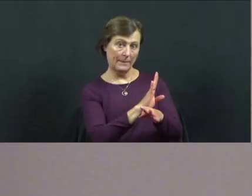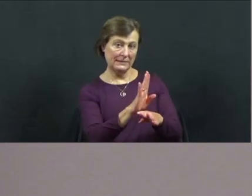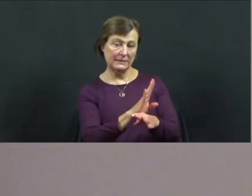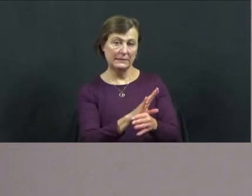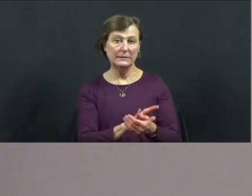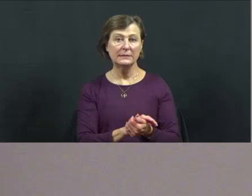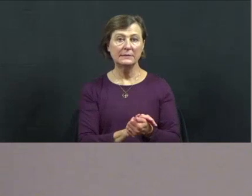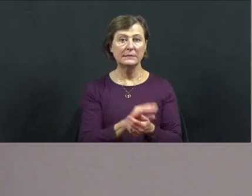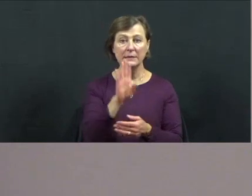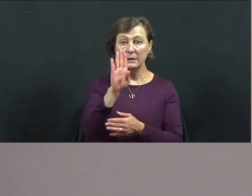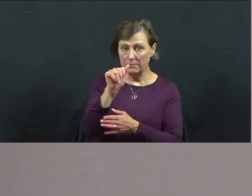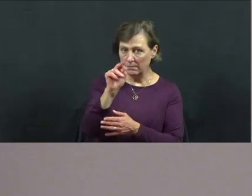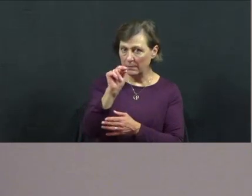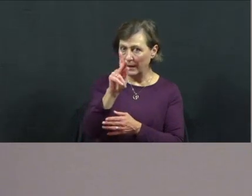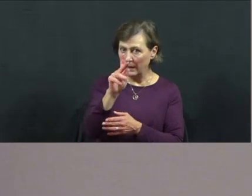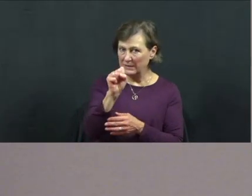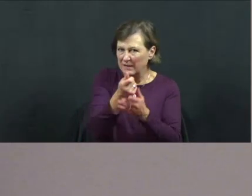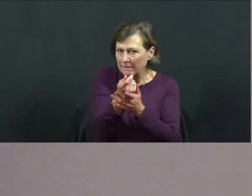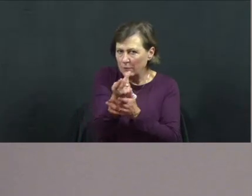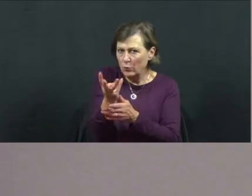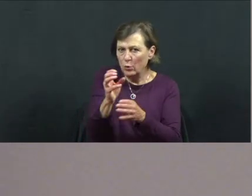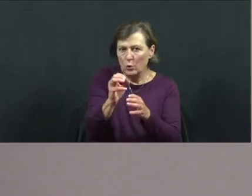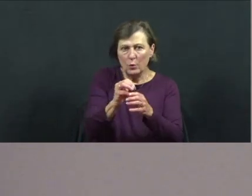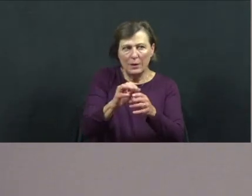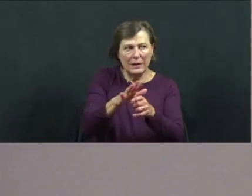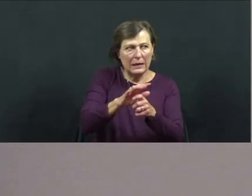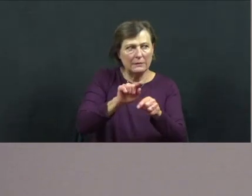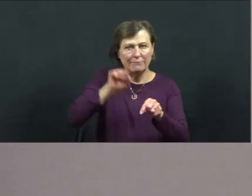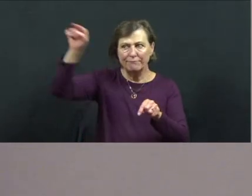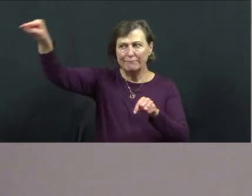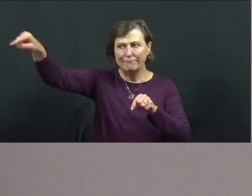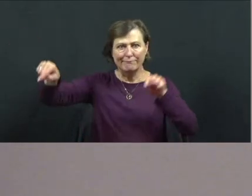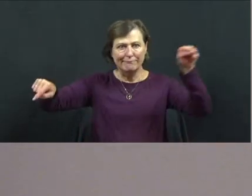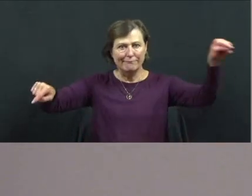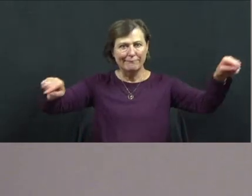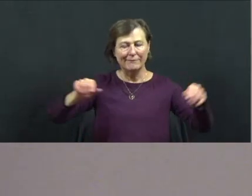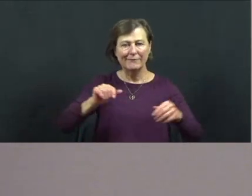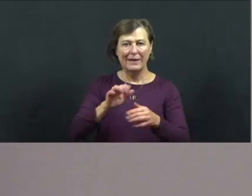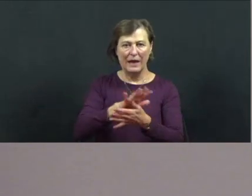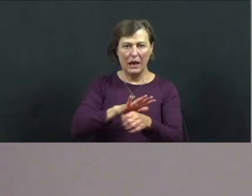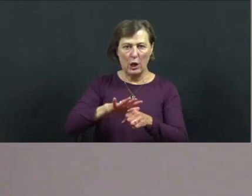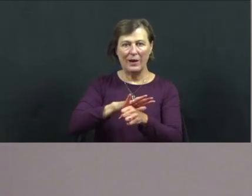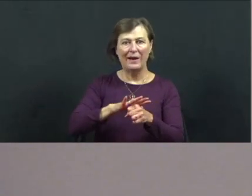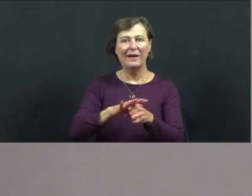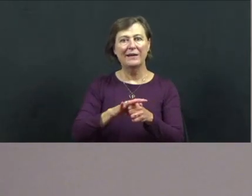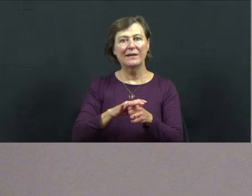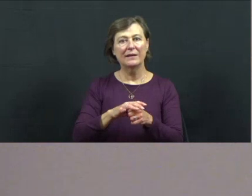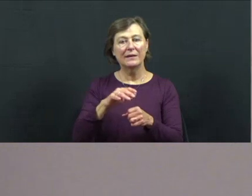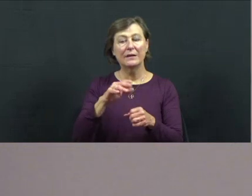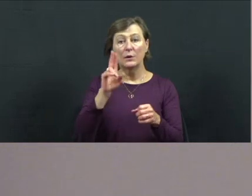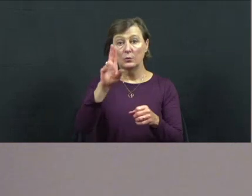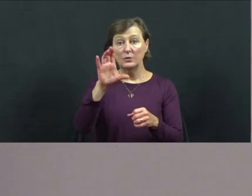Banks are few in rural areas. The UUCS Microfinance project is helping